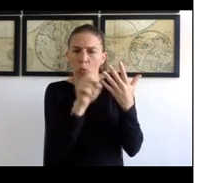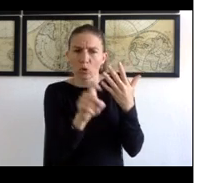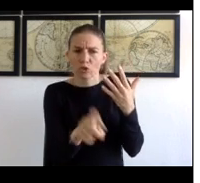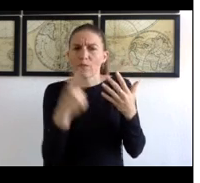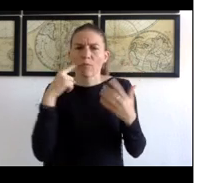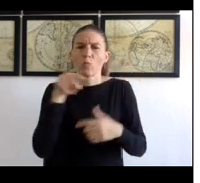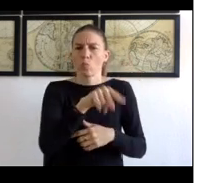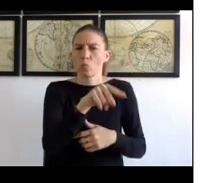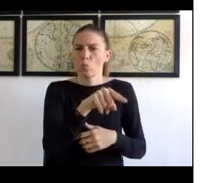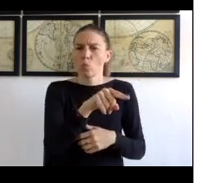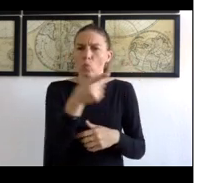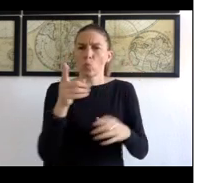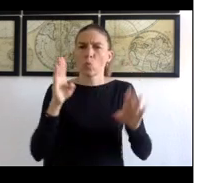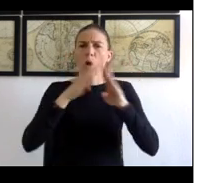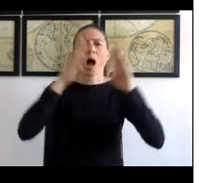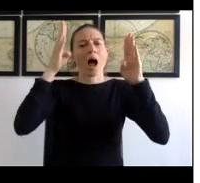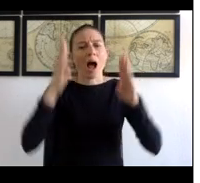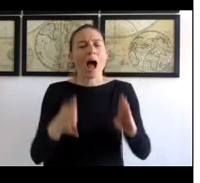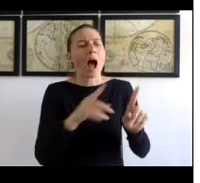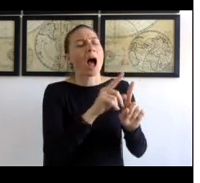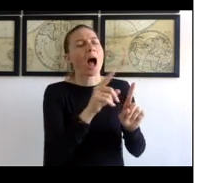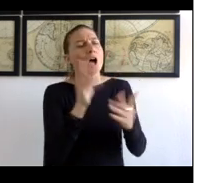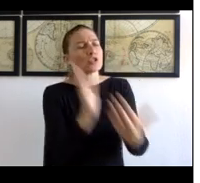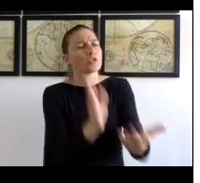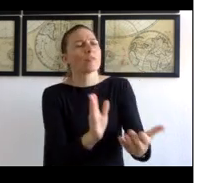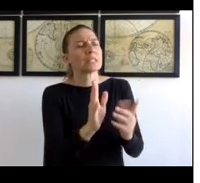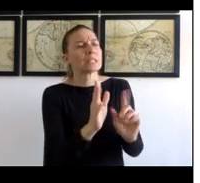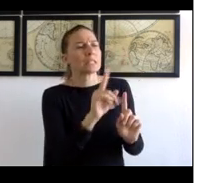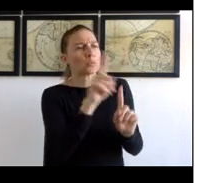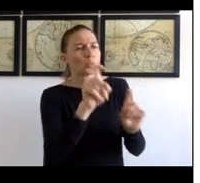There are a number of challenges that statistical offices are facing